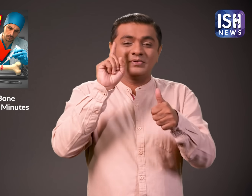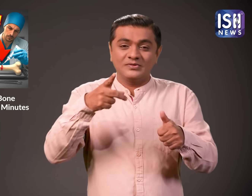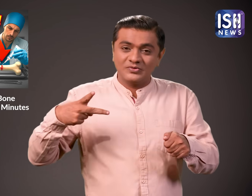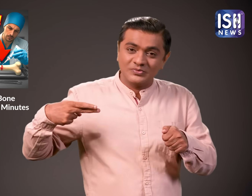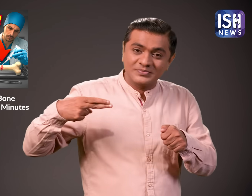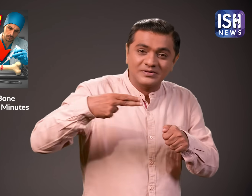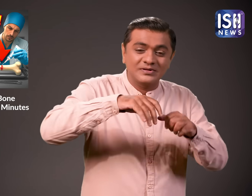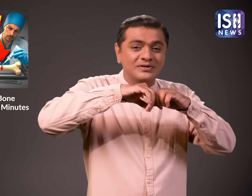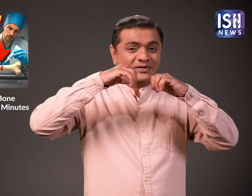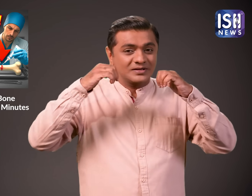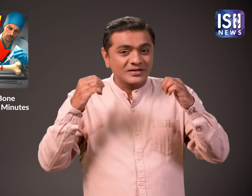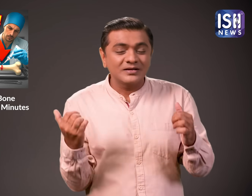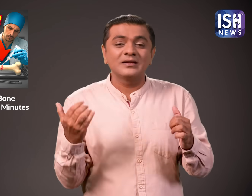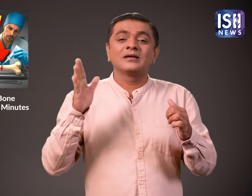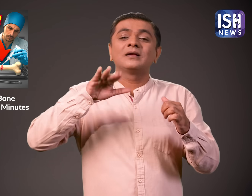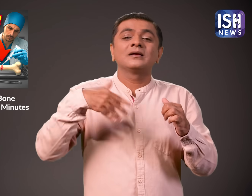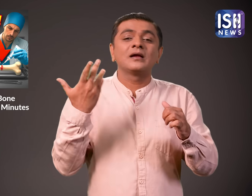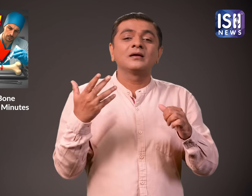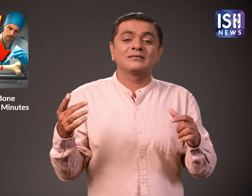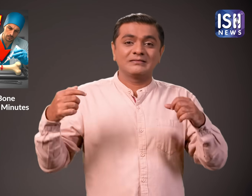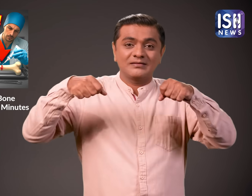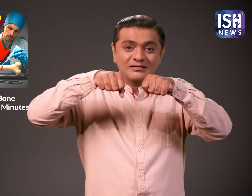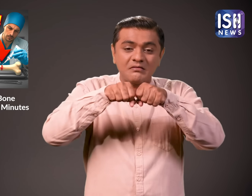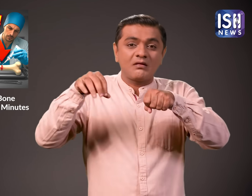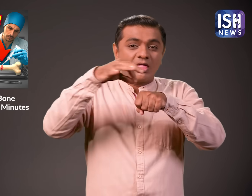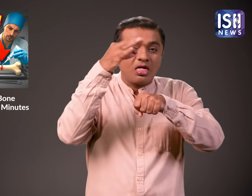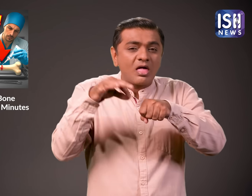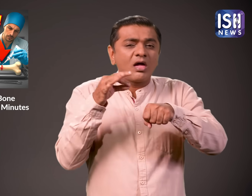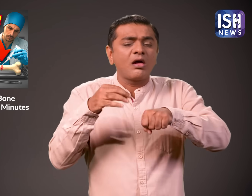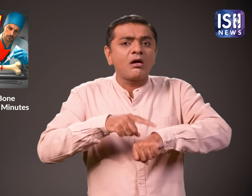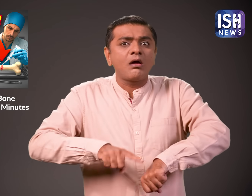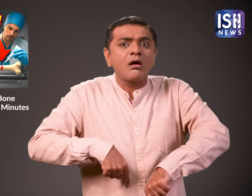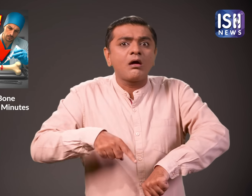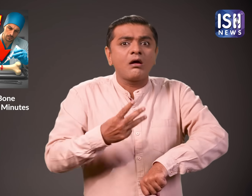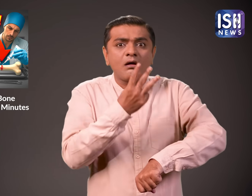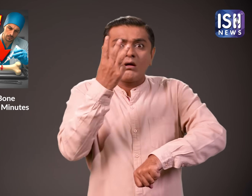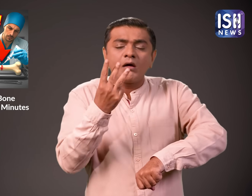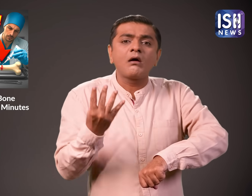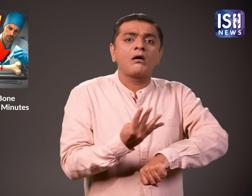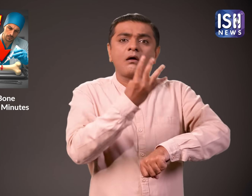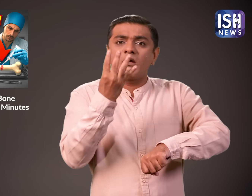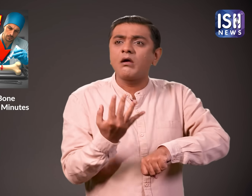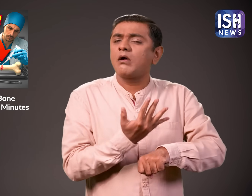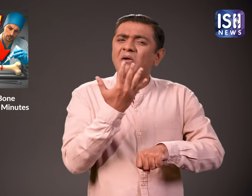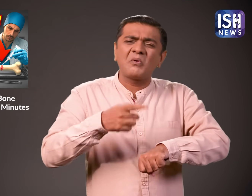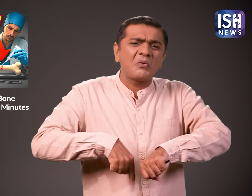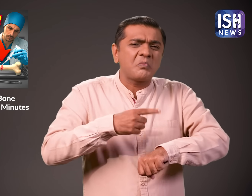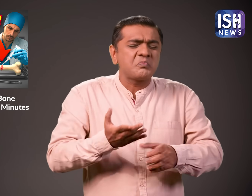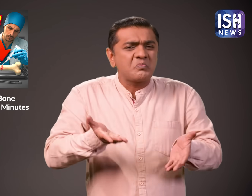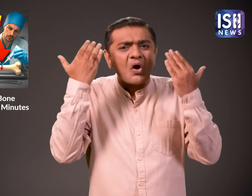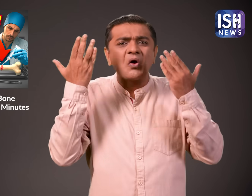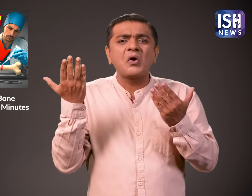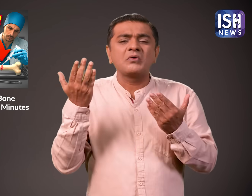Typically, it's treated through surgery and stitches, that usually takes around 3 to 5 hours.